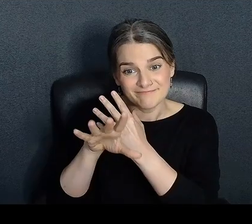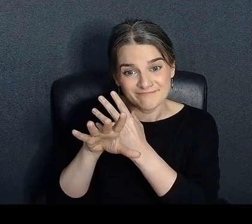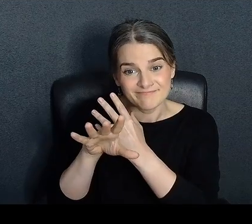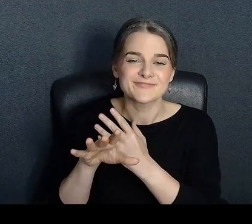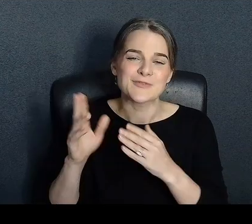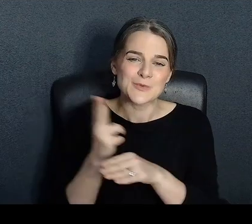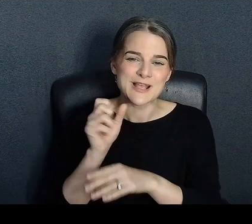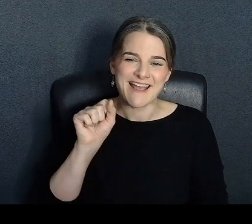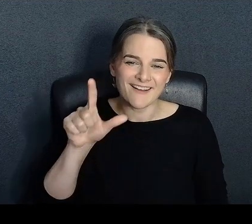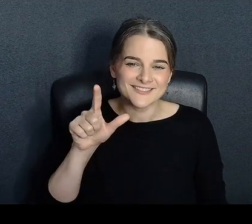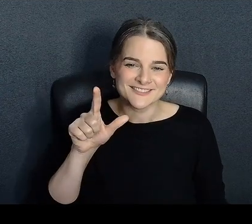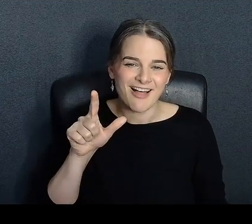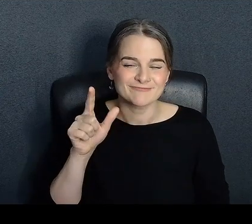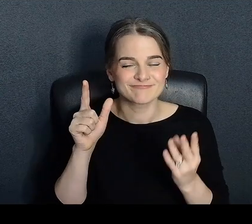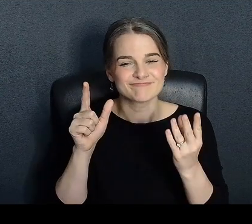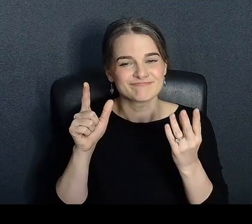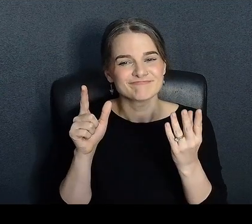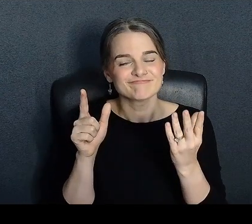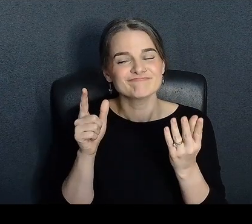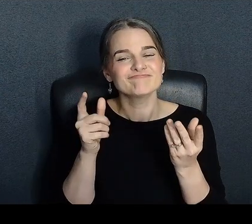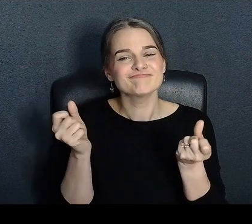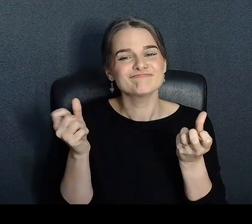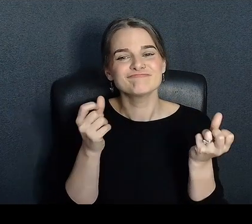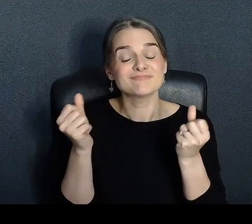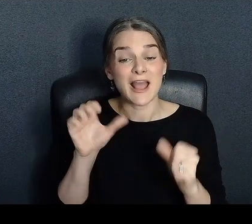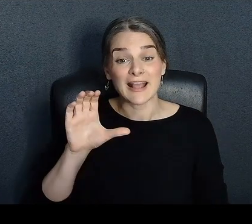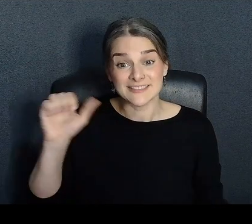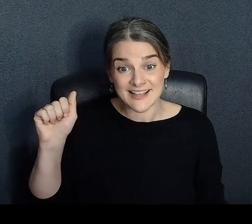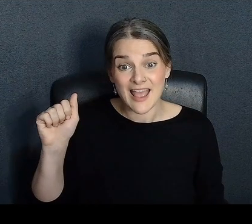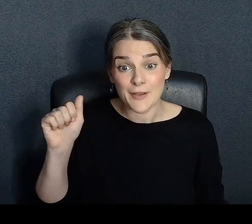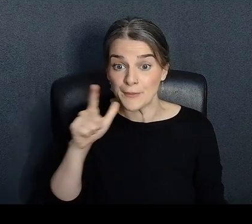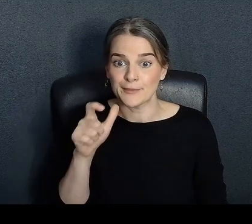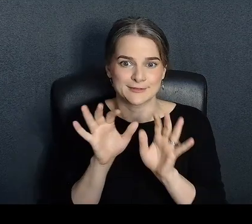with the communication assistant who acts as an interpreter.